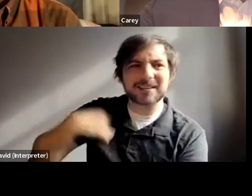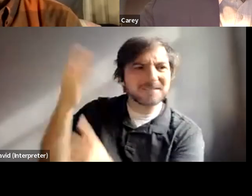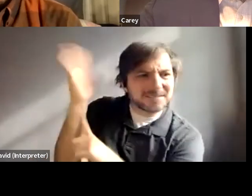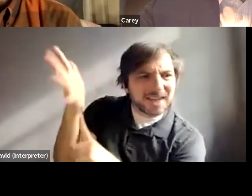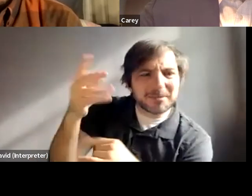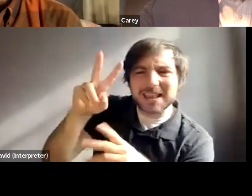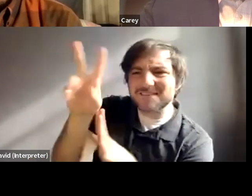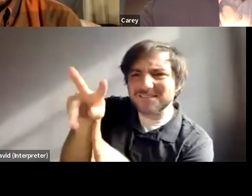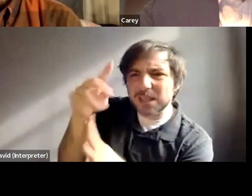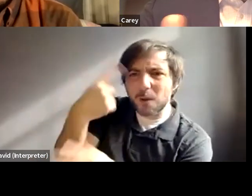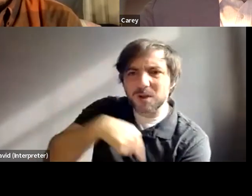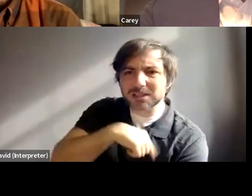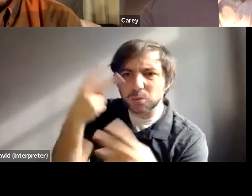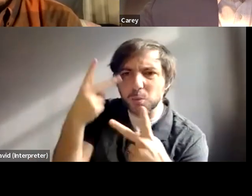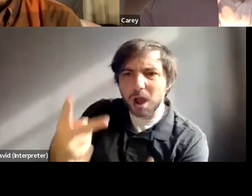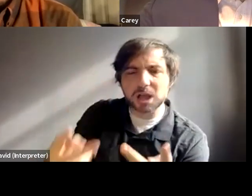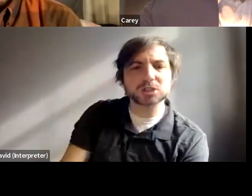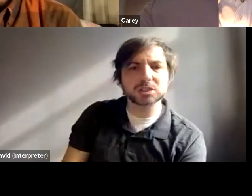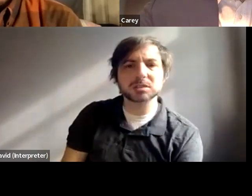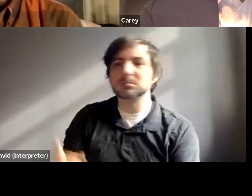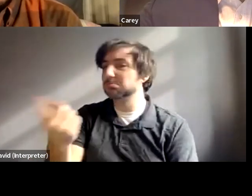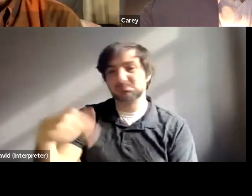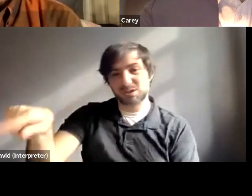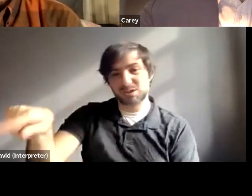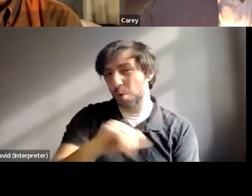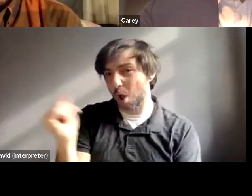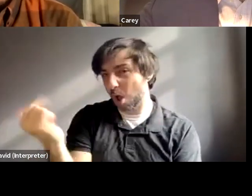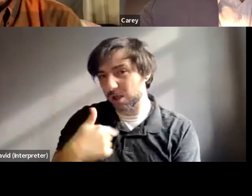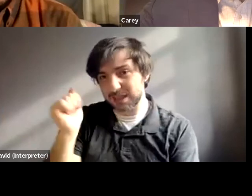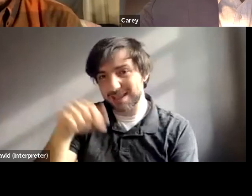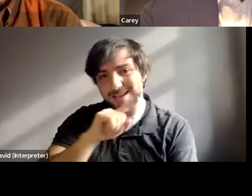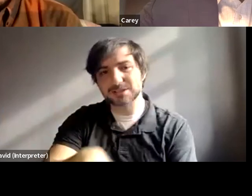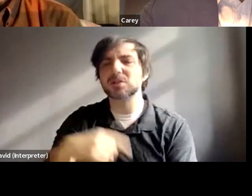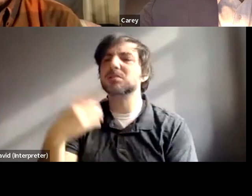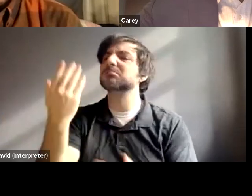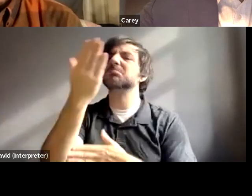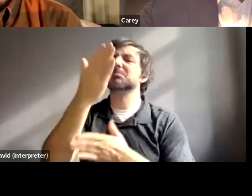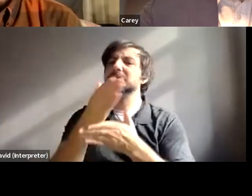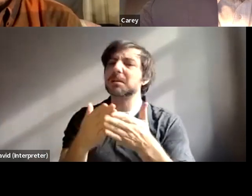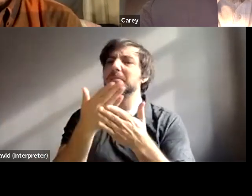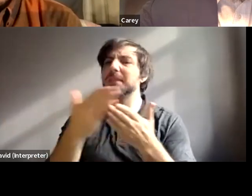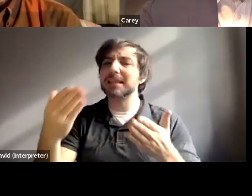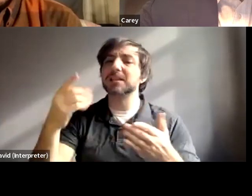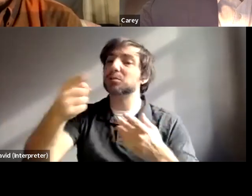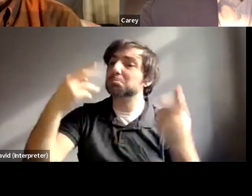us to watch. You can answer this. What are things you hope to accomplish 2022 and what are long